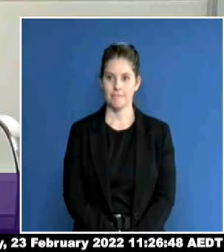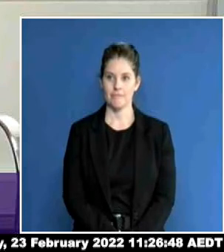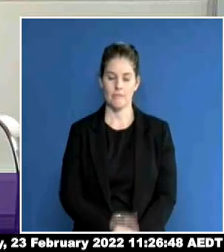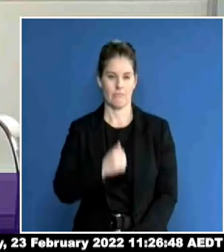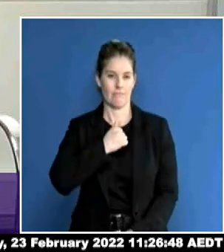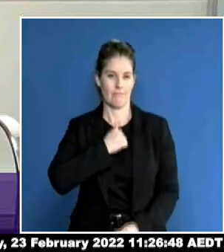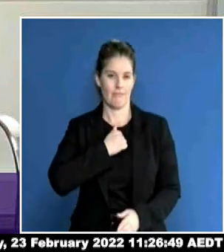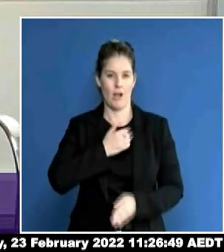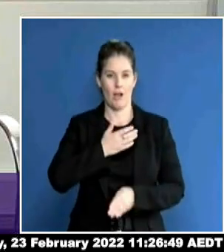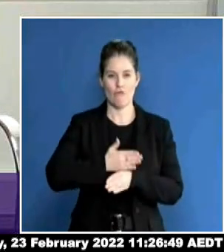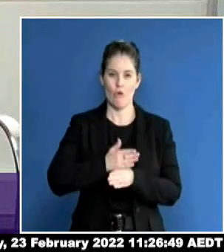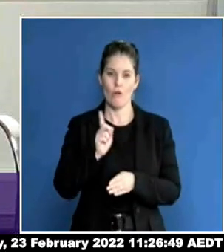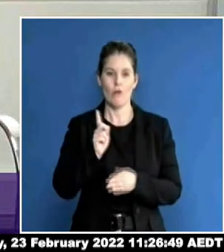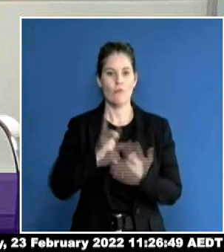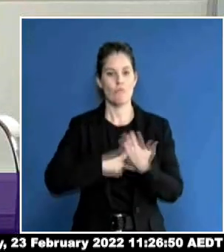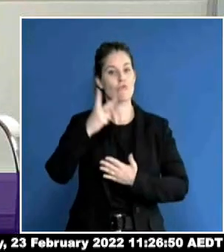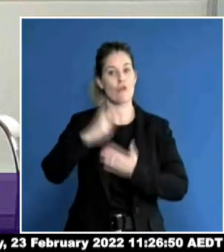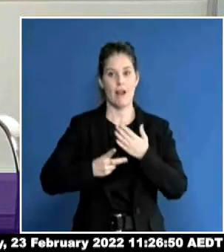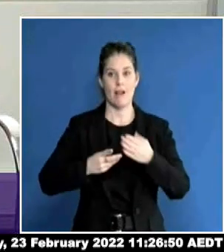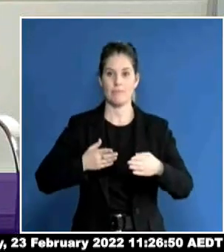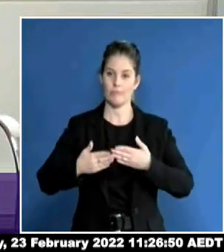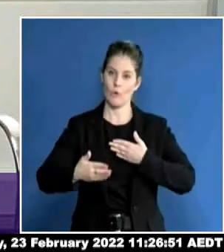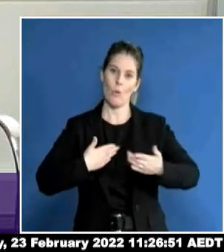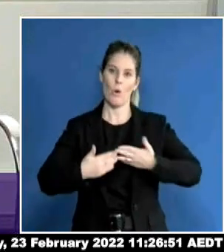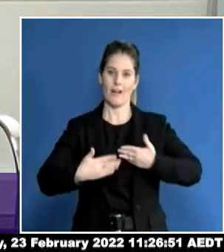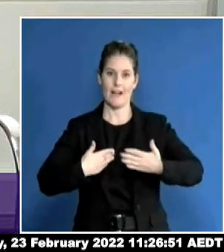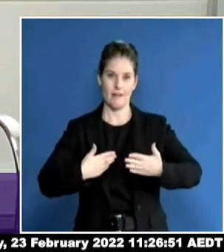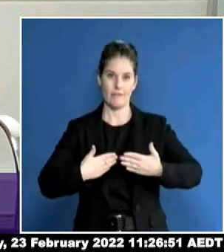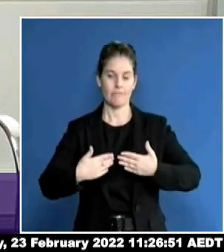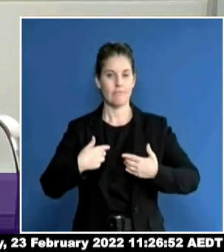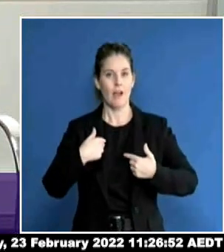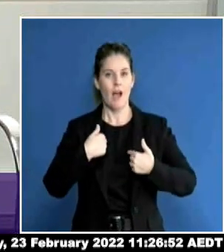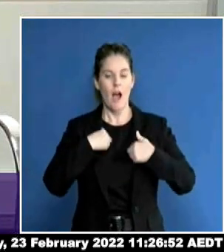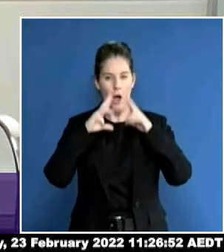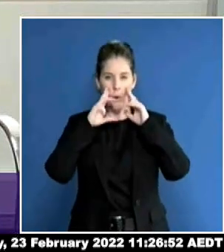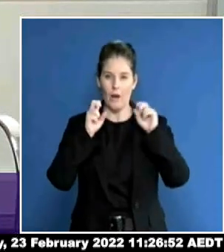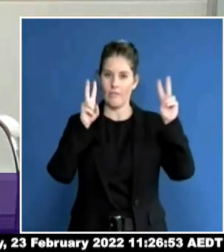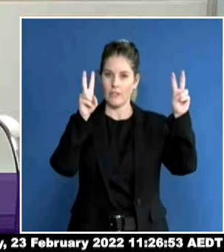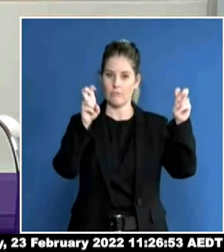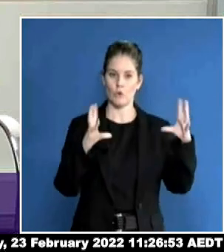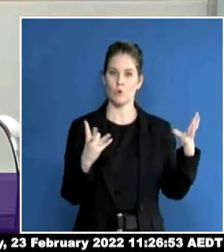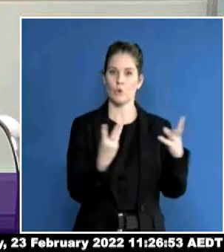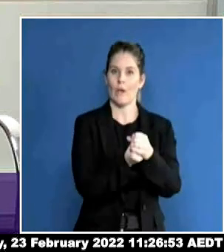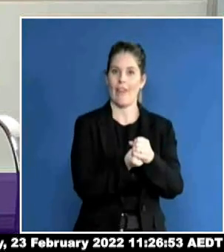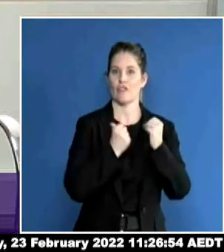So I look after Together Training, which is training designed to help youth workers and,